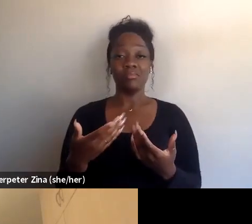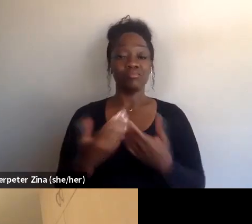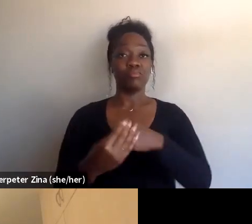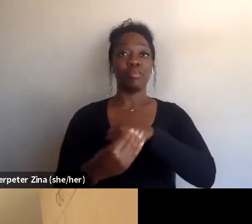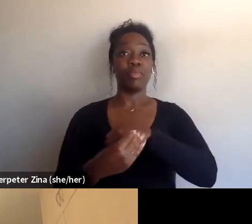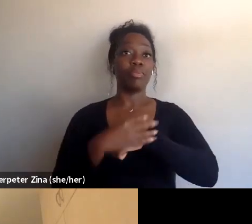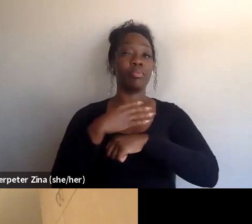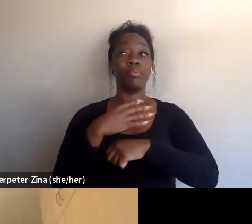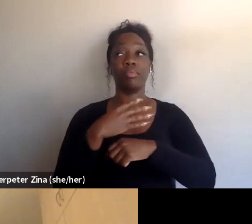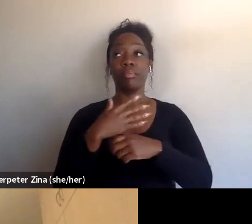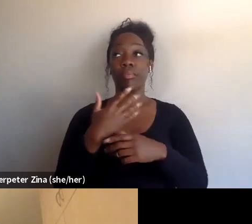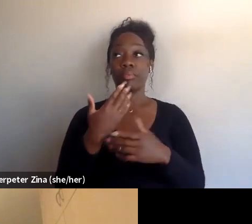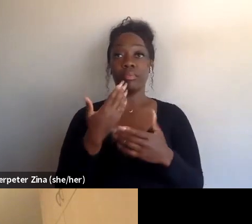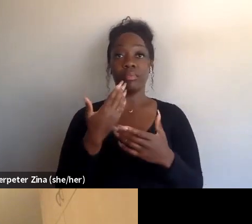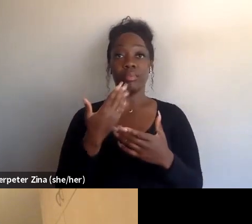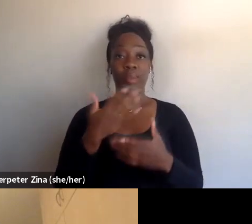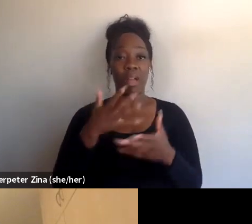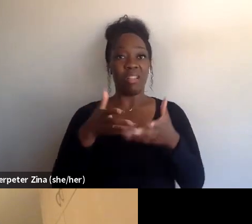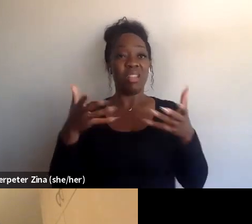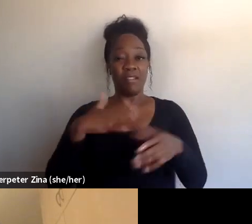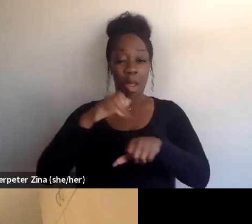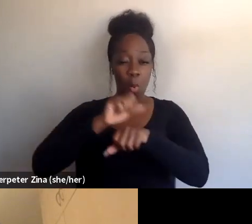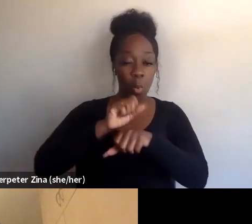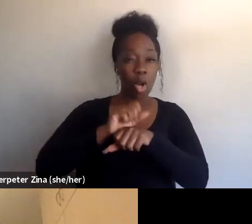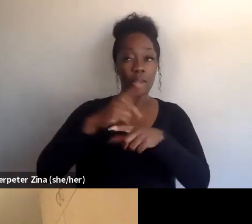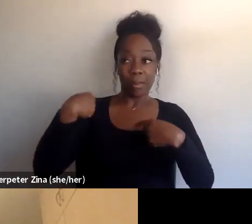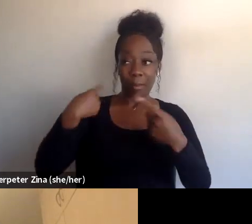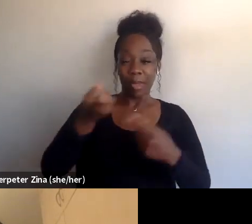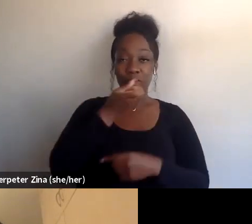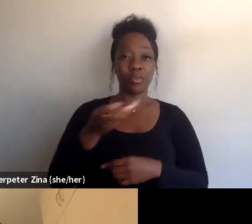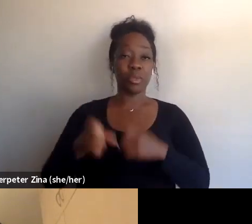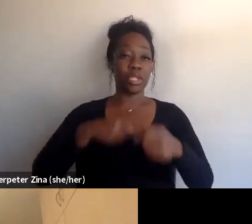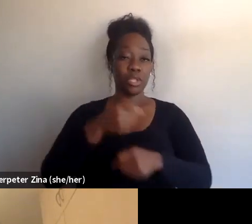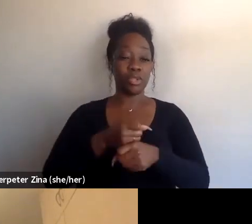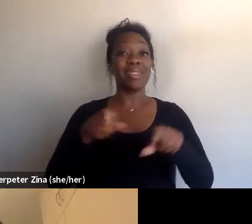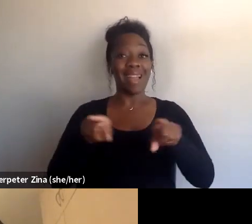or the past few years of my career as a independent creative.